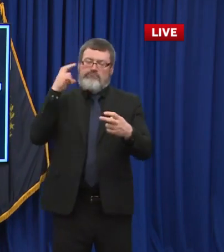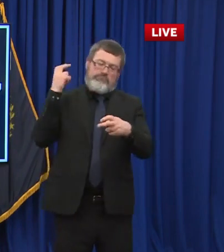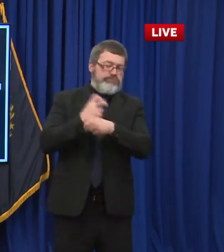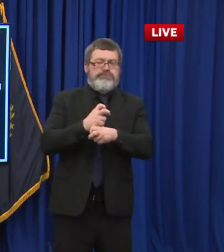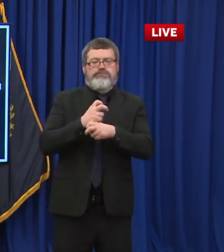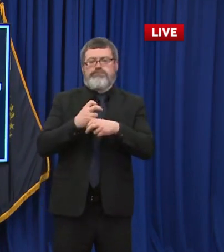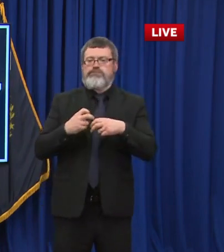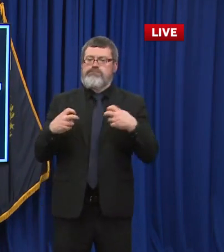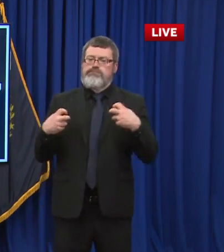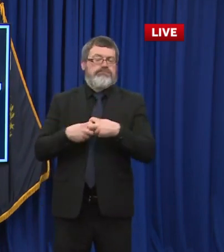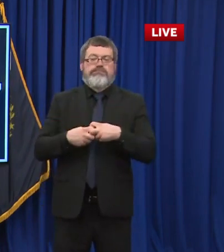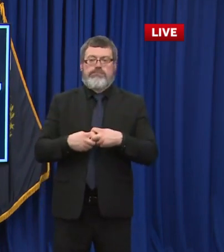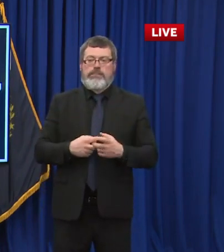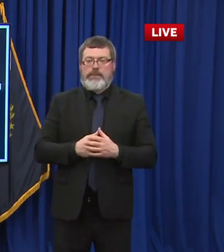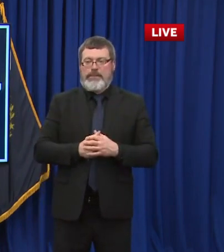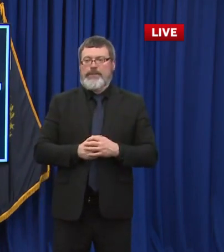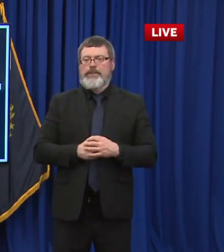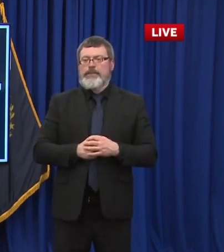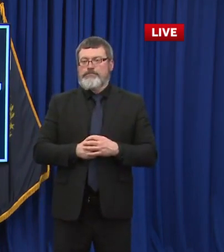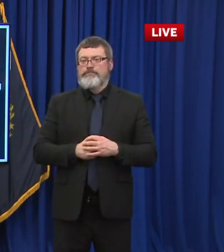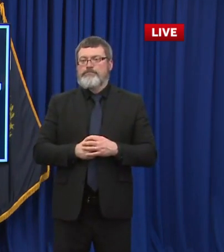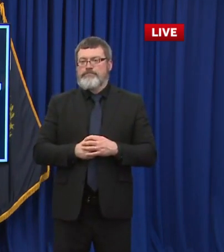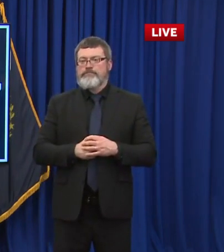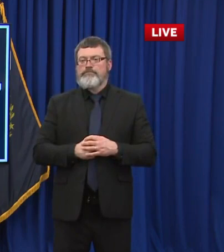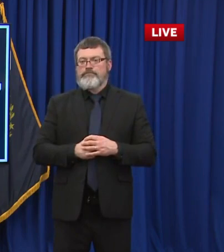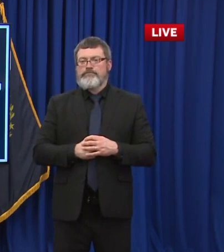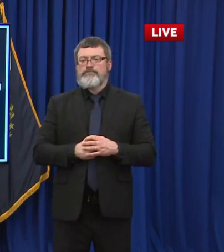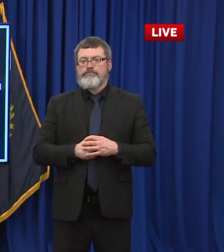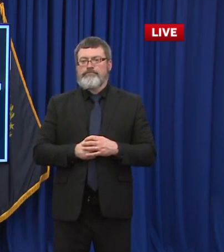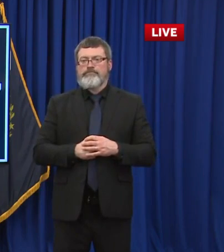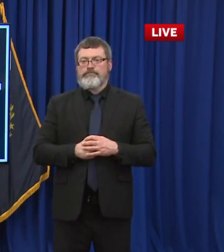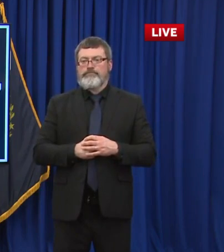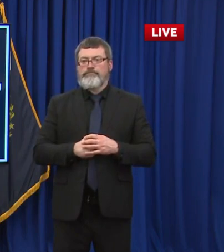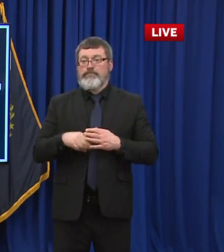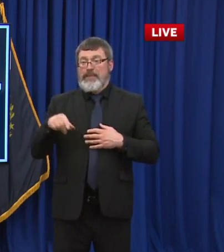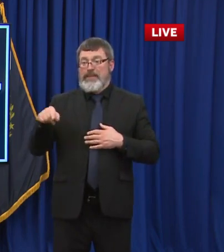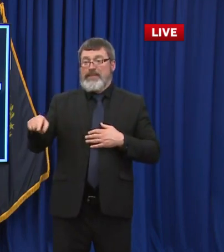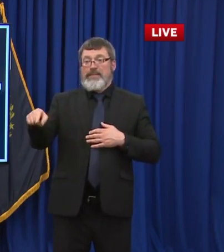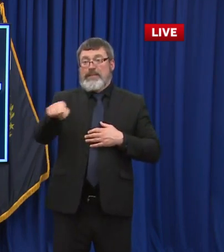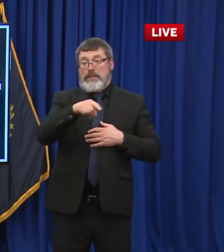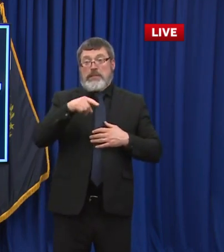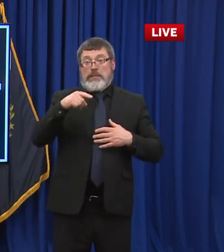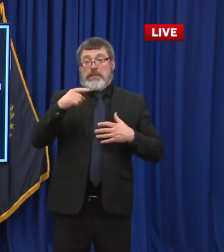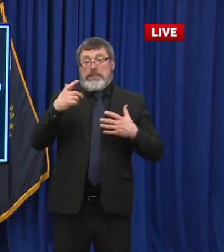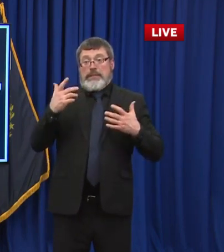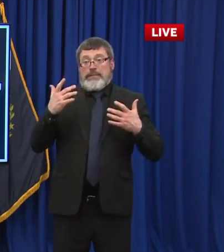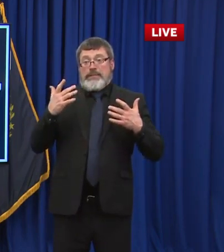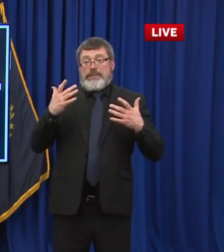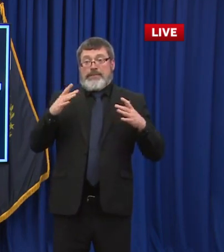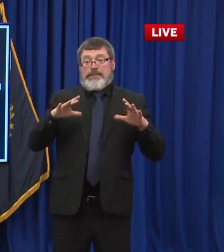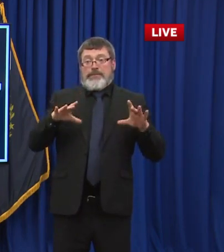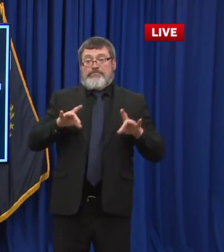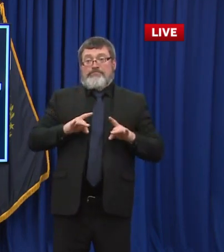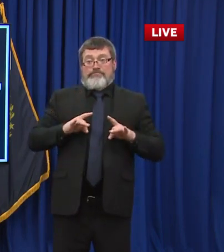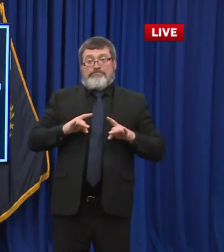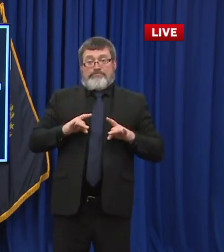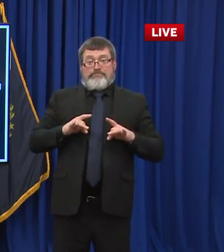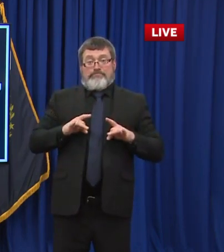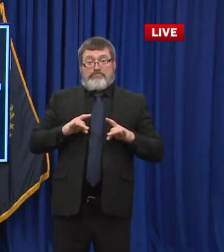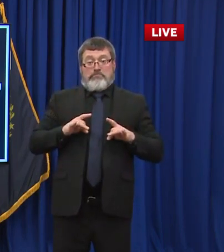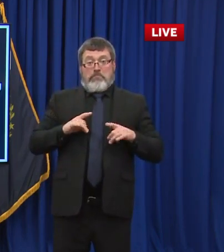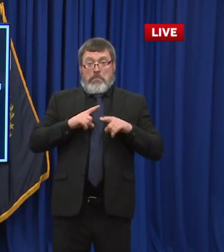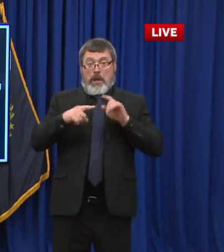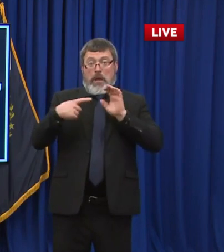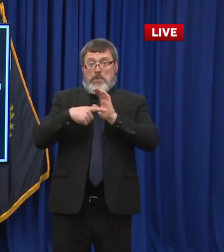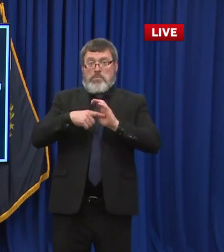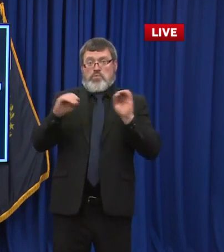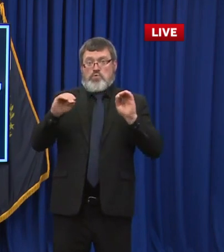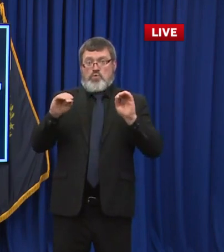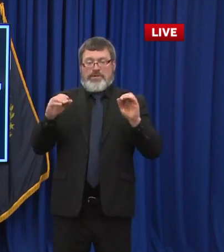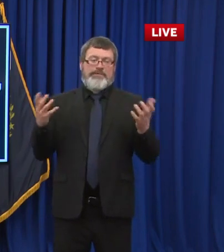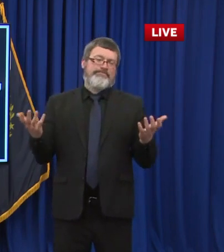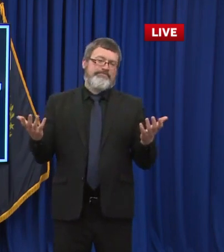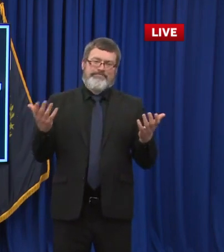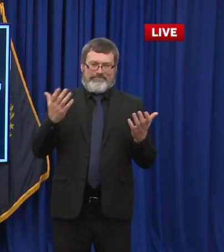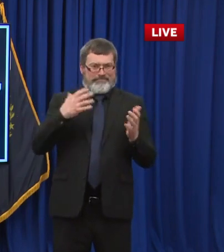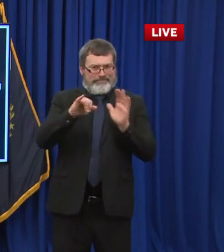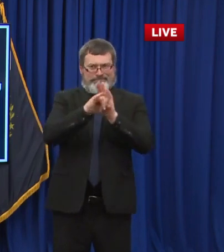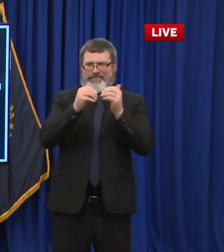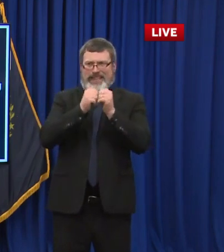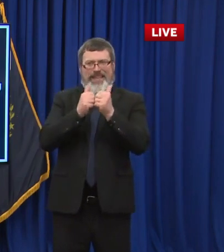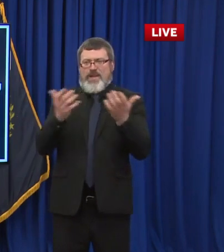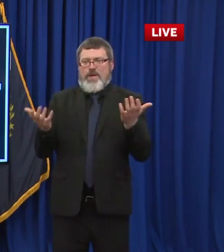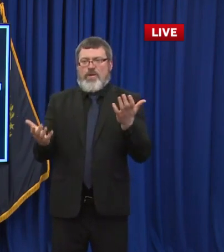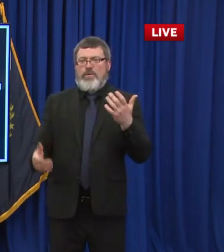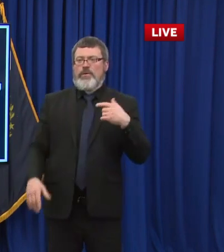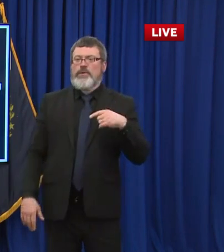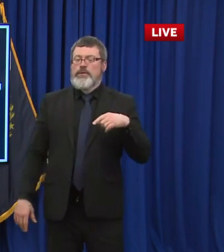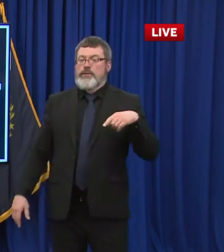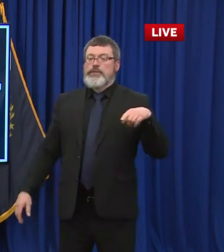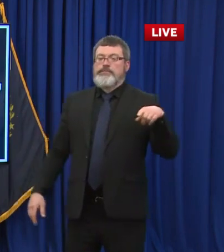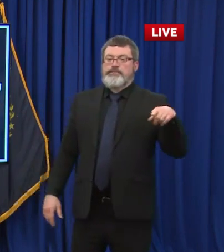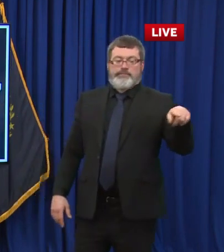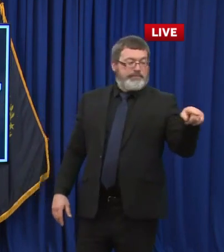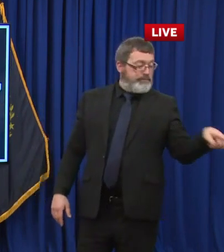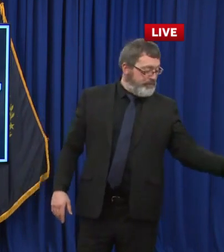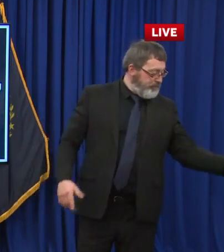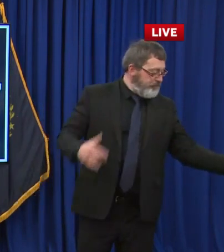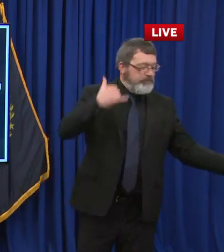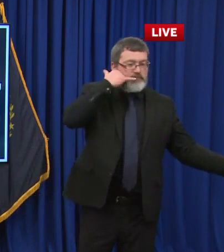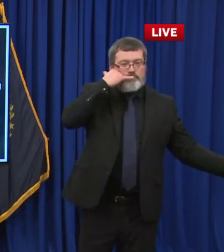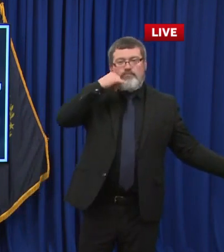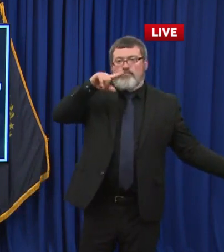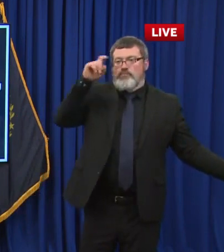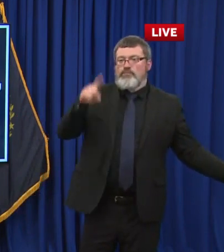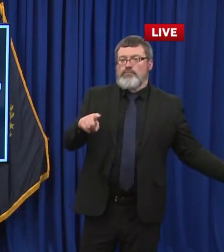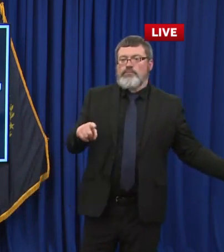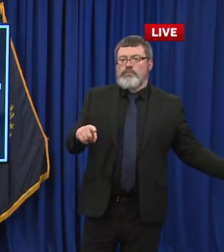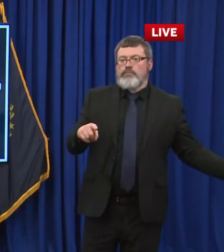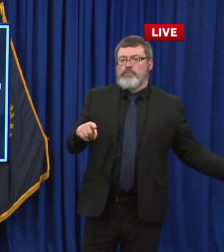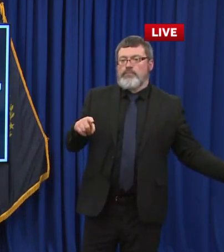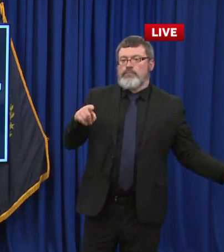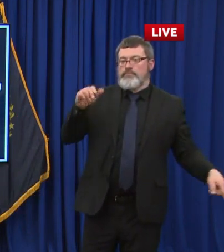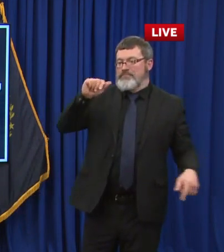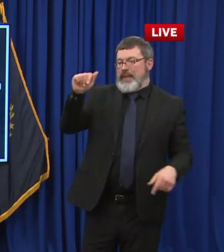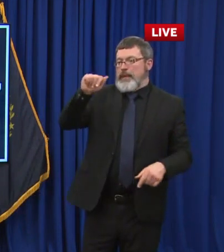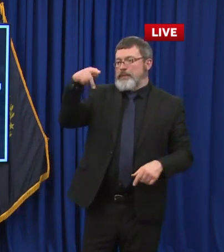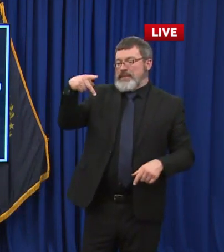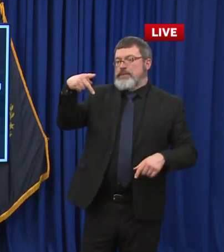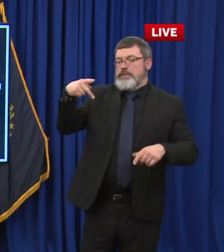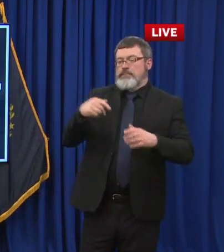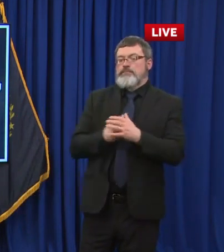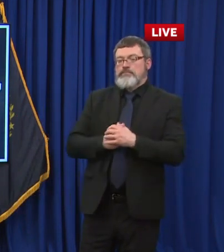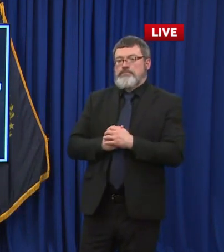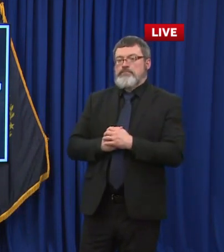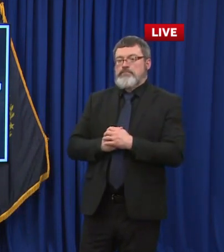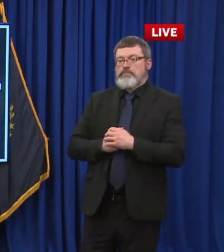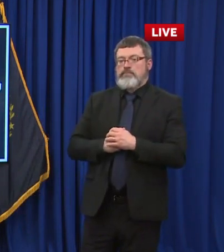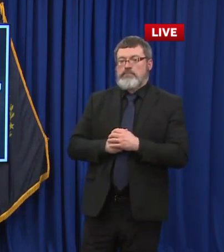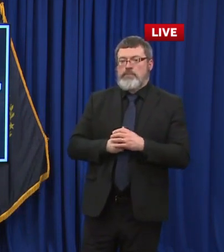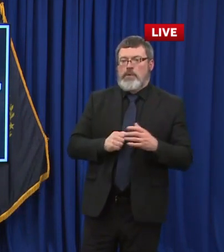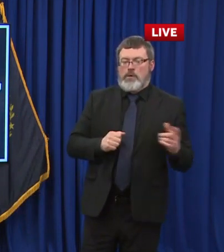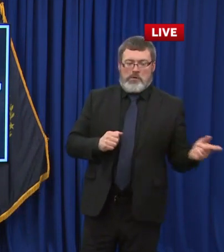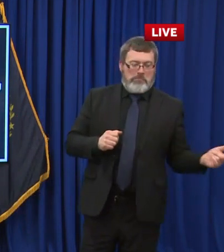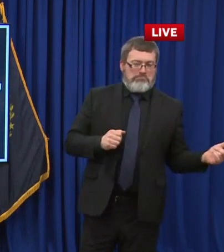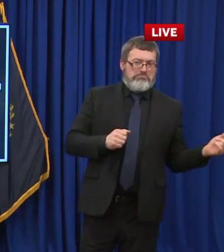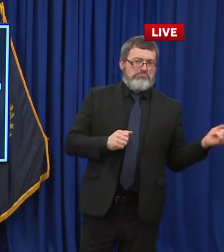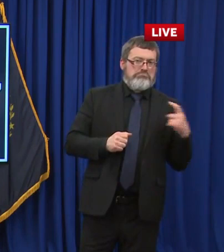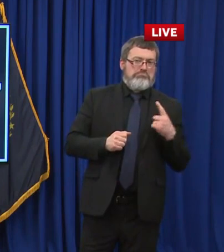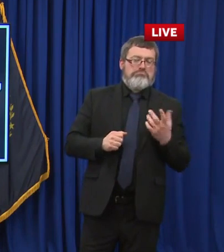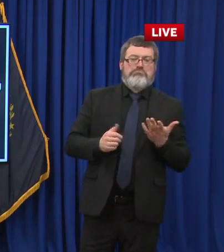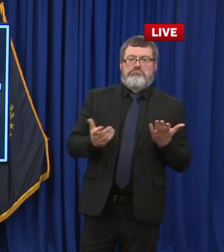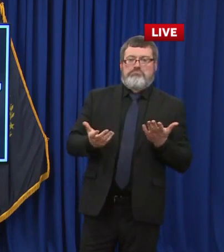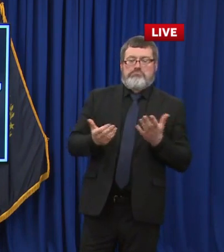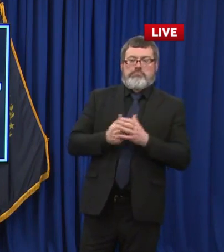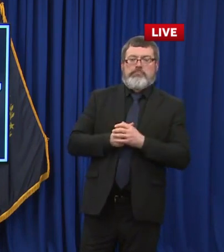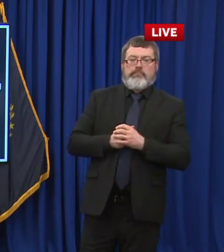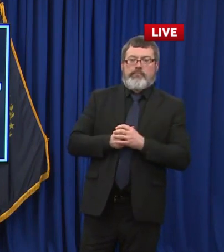INTRODUCED ESPECIALLY WHEN IT’S SPREAD SO EASILY, ESPECIALLY WHEN IT’S SPREAD FROM PEOPLE THAT ARE MAYBE MAYBE FEELING FINE AND ARE NOT HAVING ANY SYMPTO OF DISEASE.